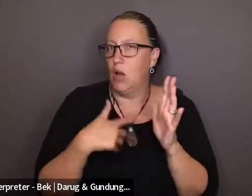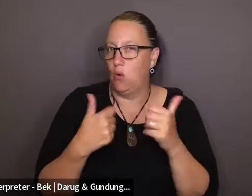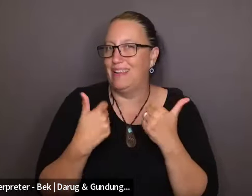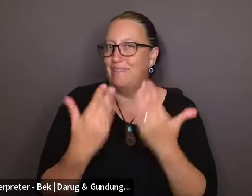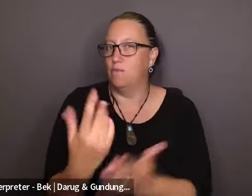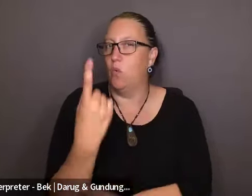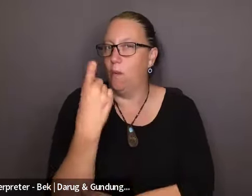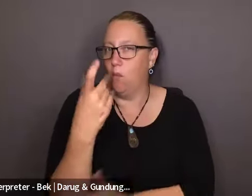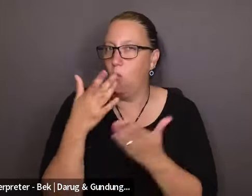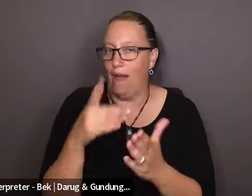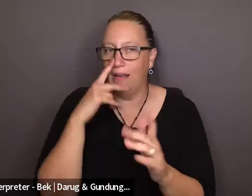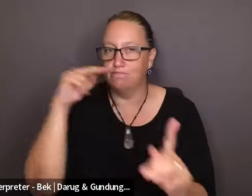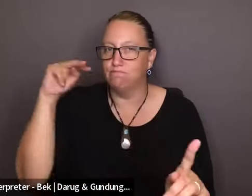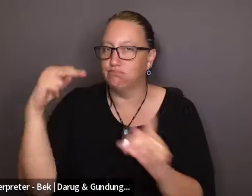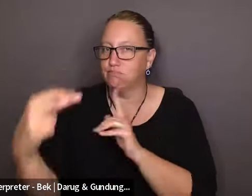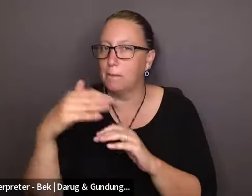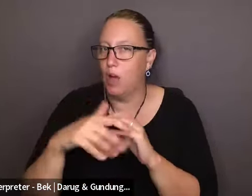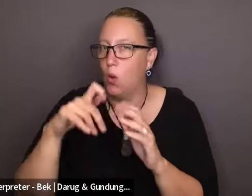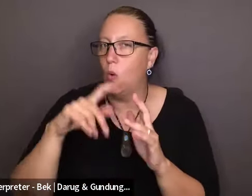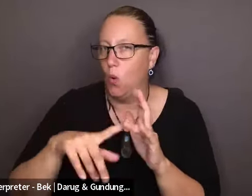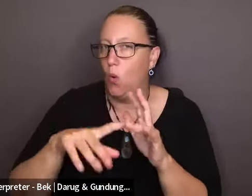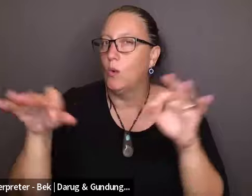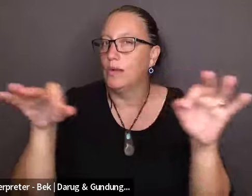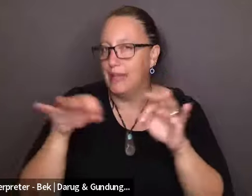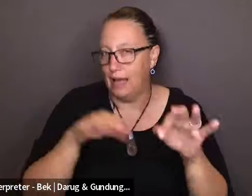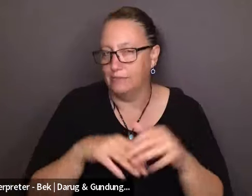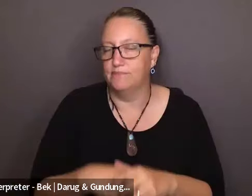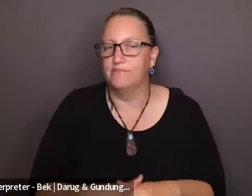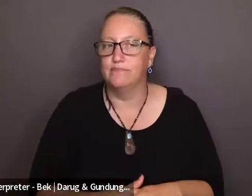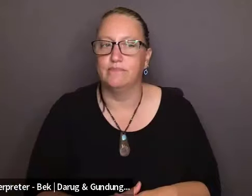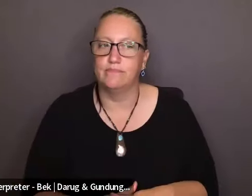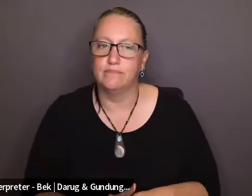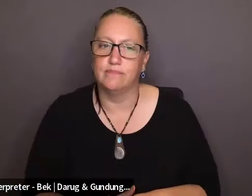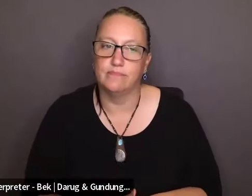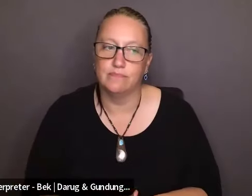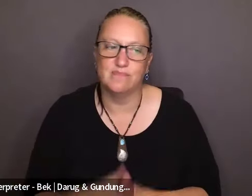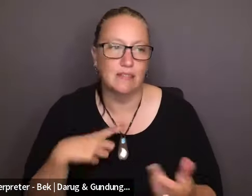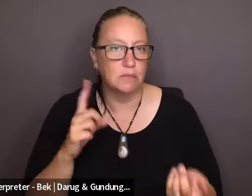leadership and decision-making will work in practice. Before we finish this section I want to leave you with one